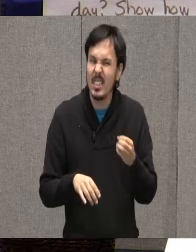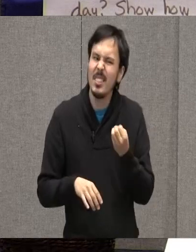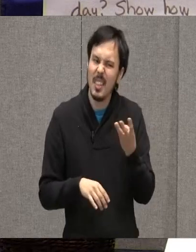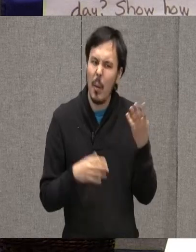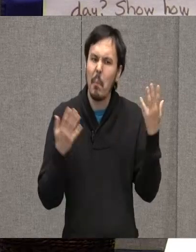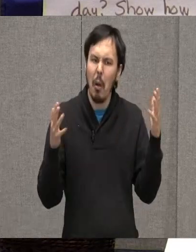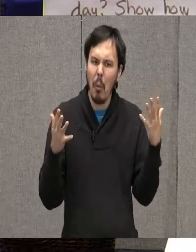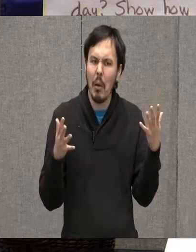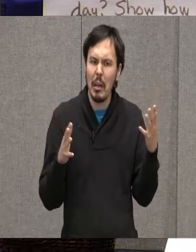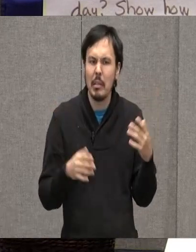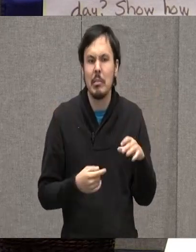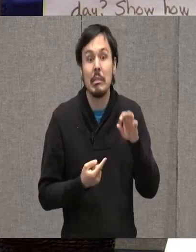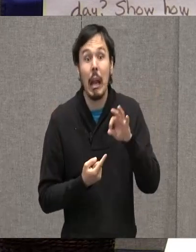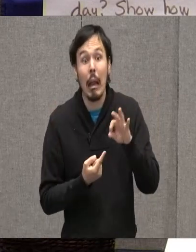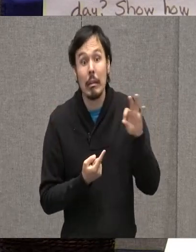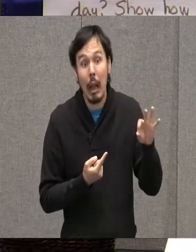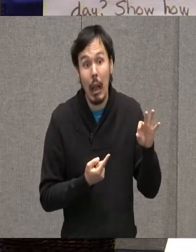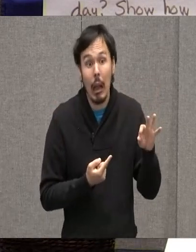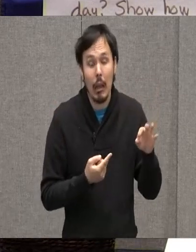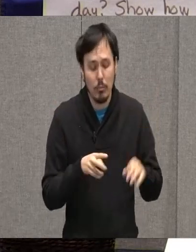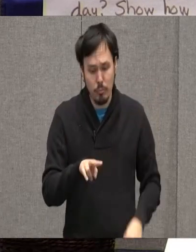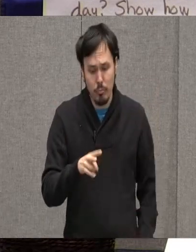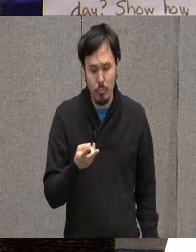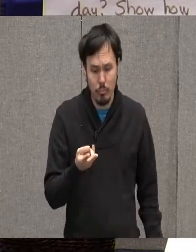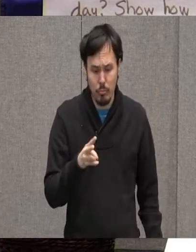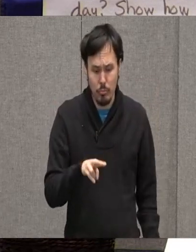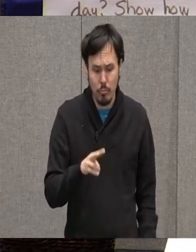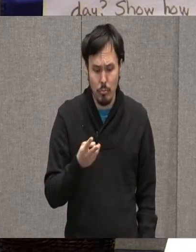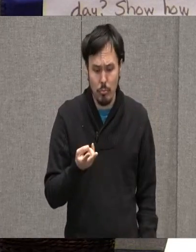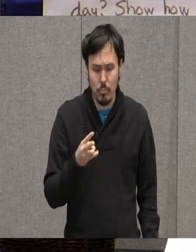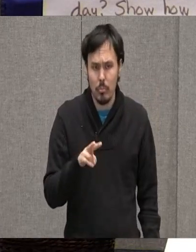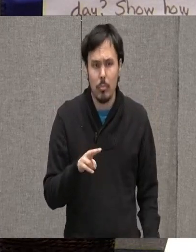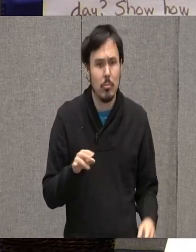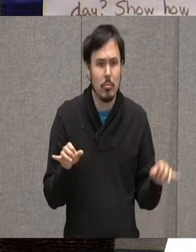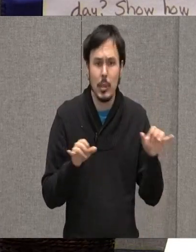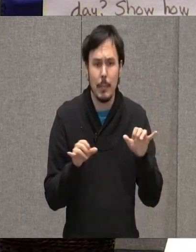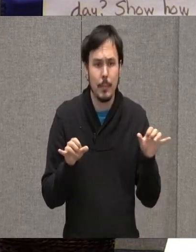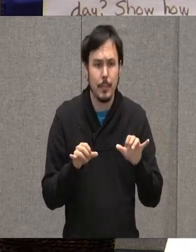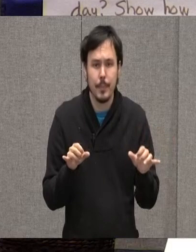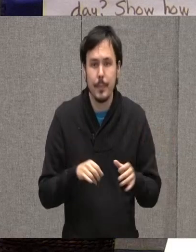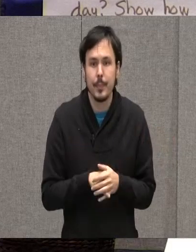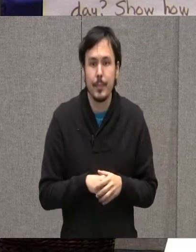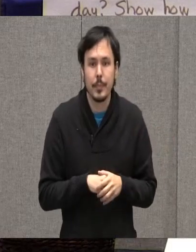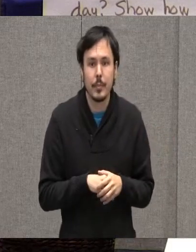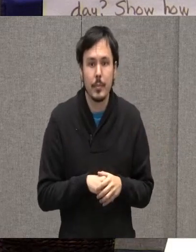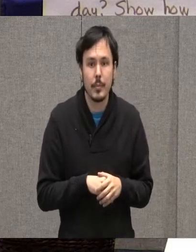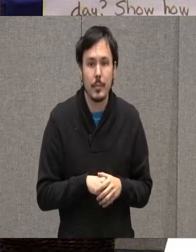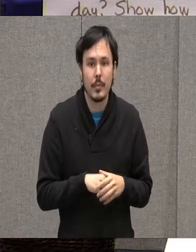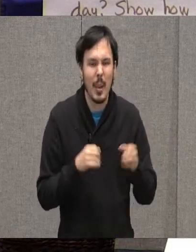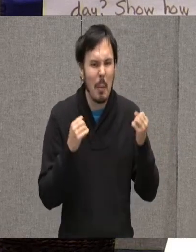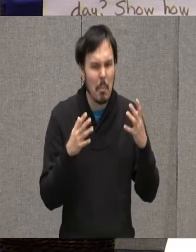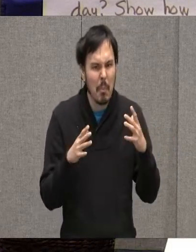99 I can already read that back and forward, this whole pattern of these on the diagonal